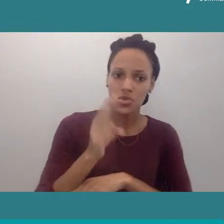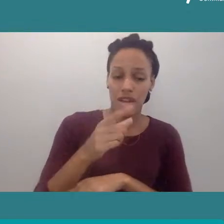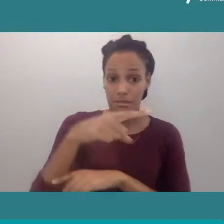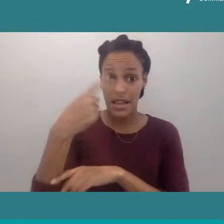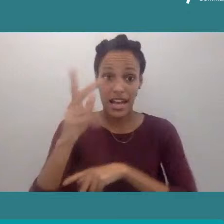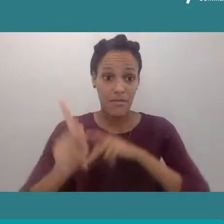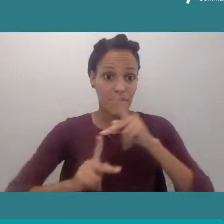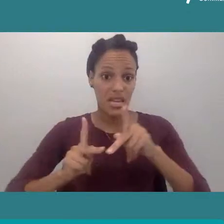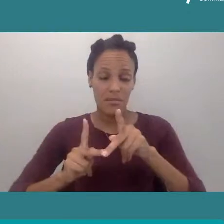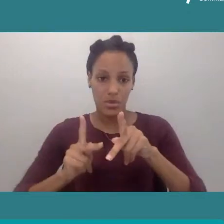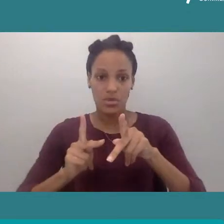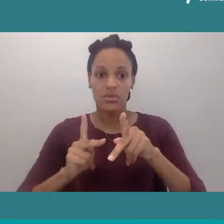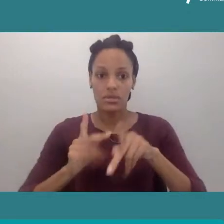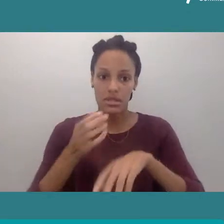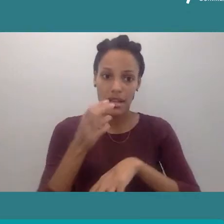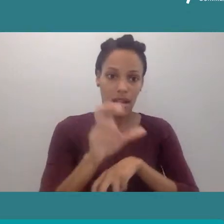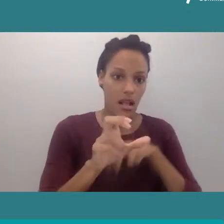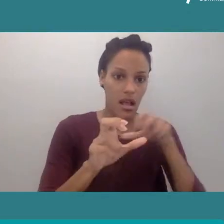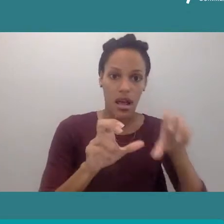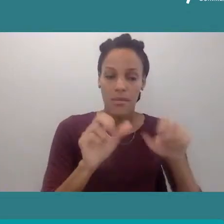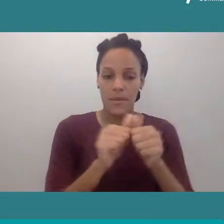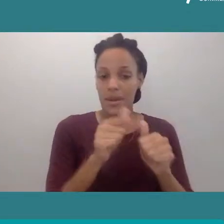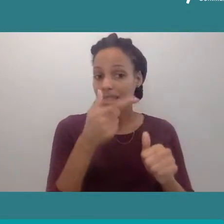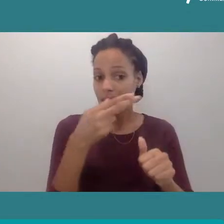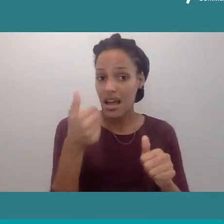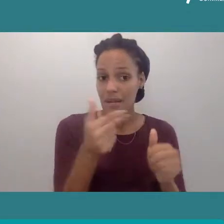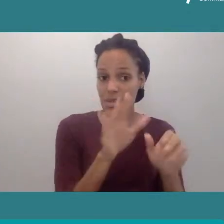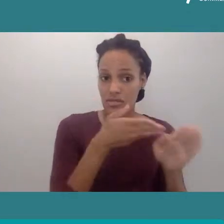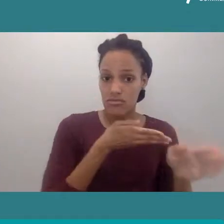the comic industry and I thought this would be a really easy process.